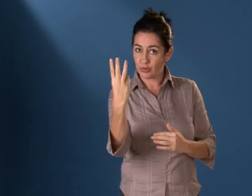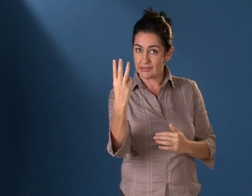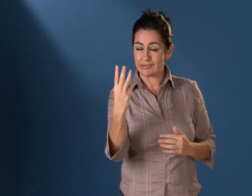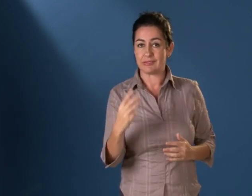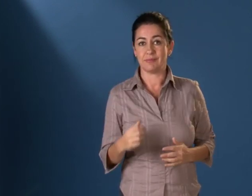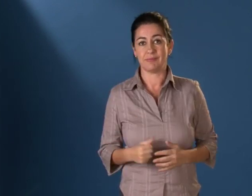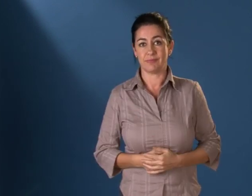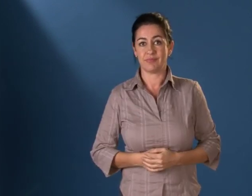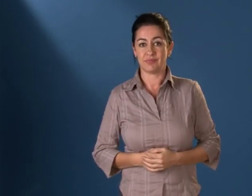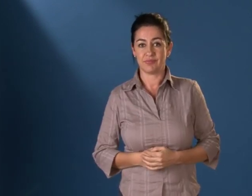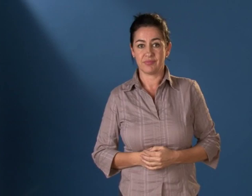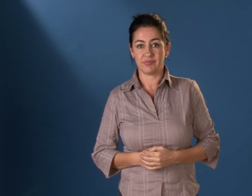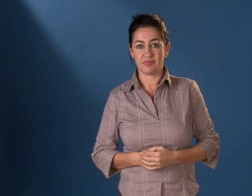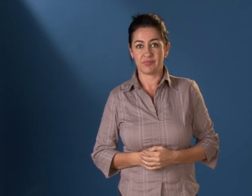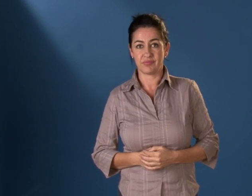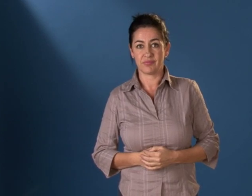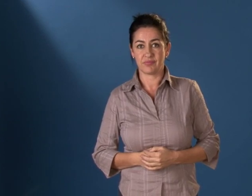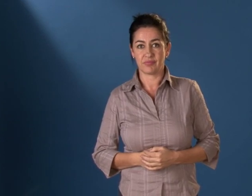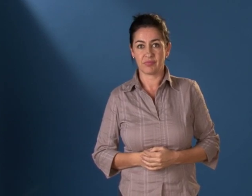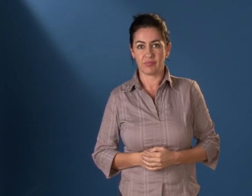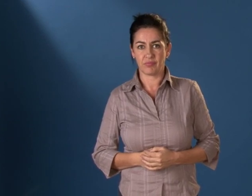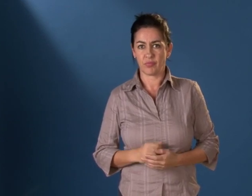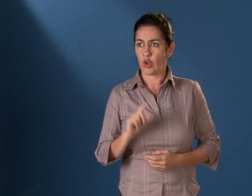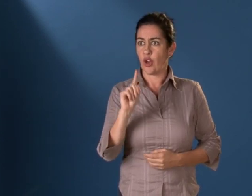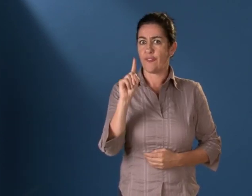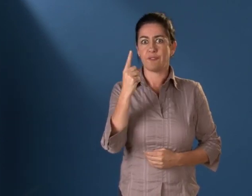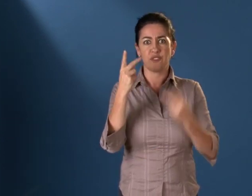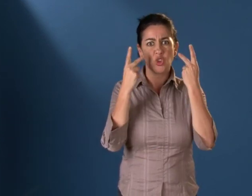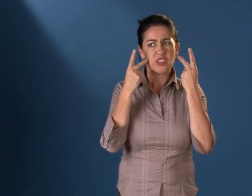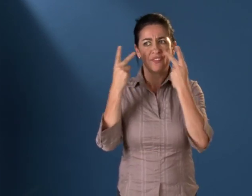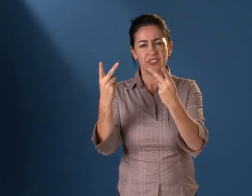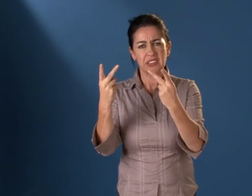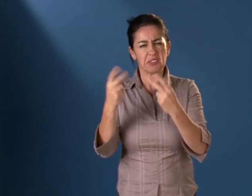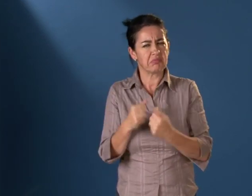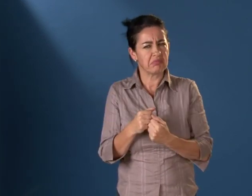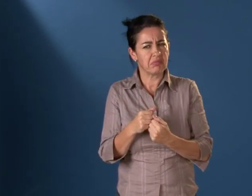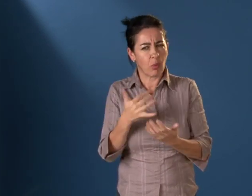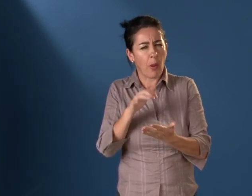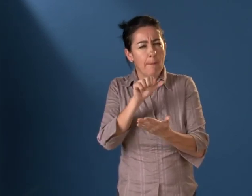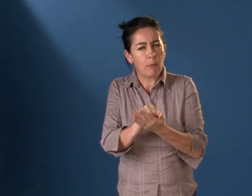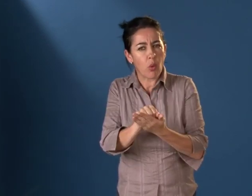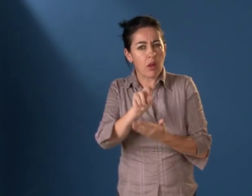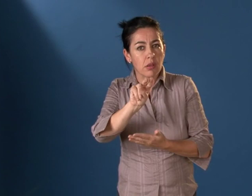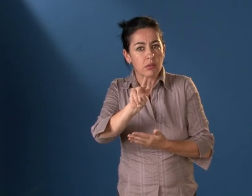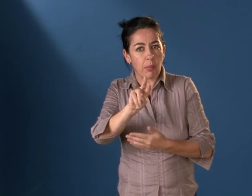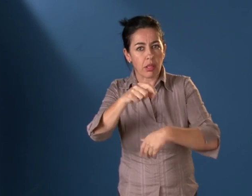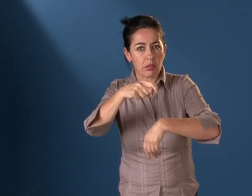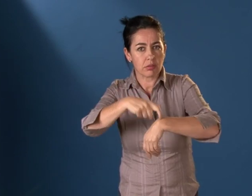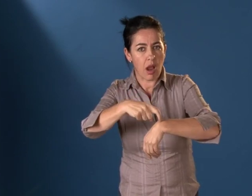for a professional-level interpreter. You may also need a longer consultation so that